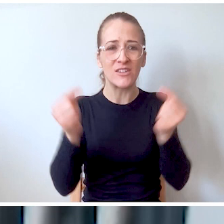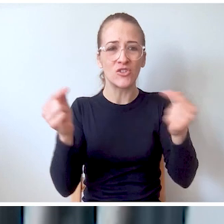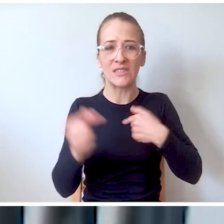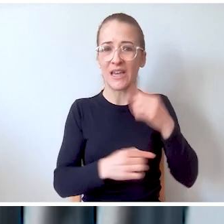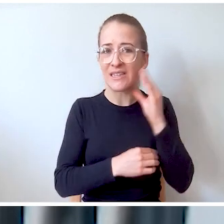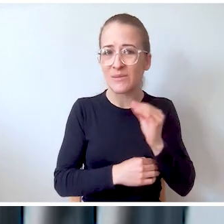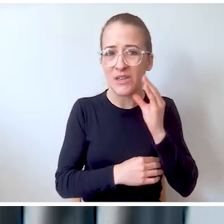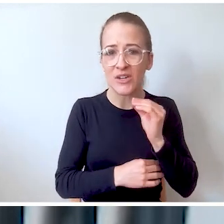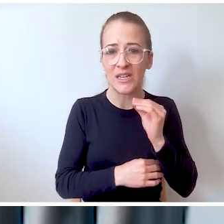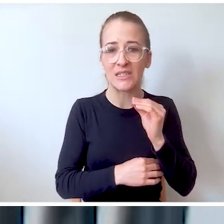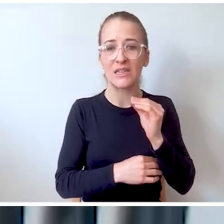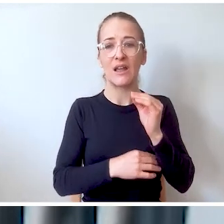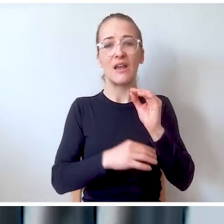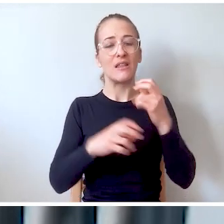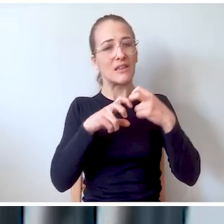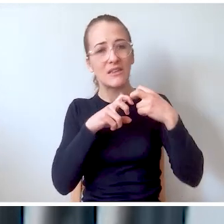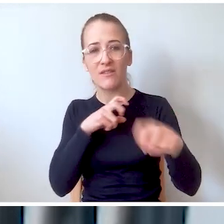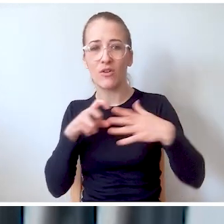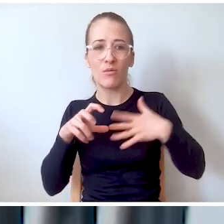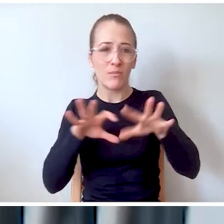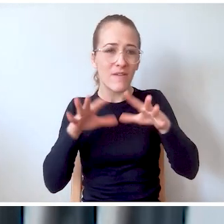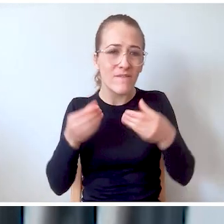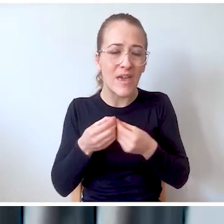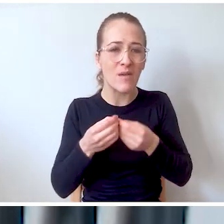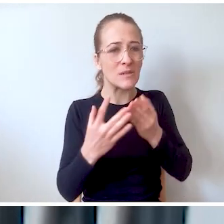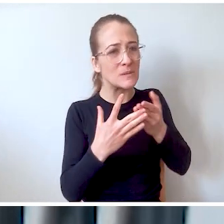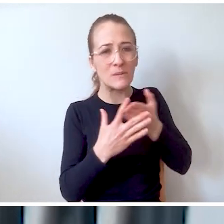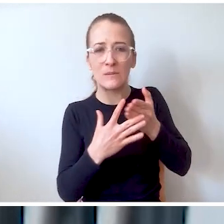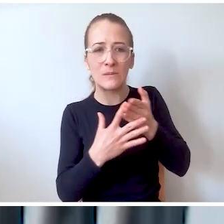All the difficulty that my family had to undergo